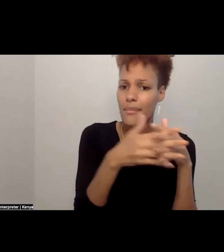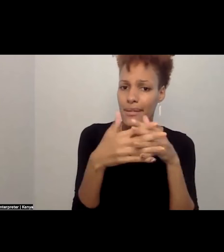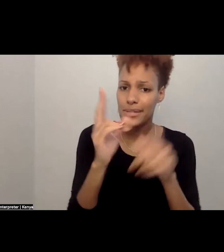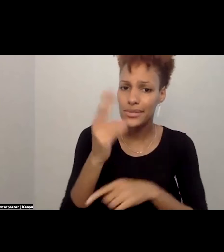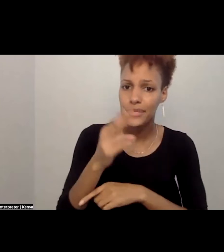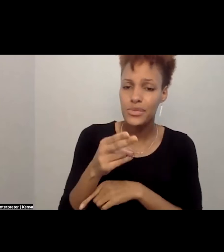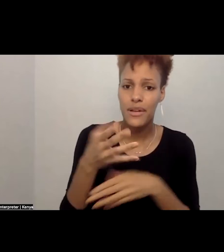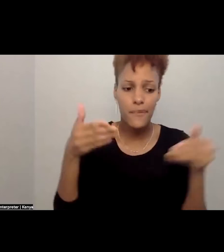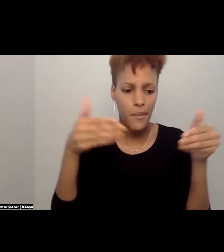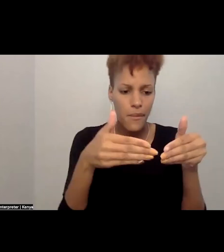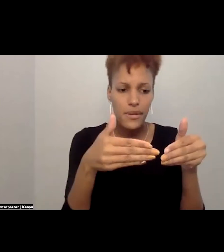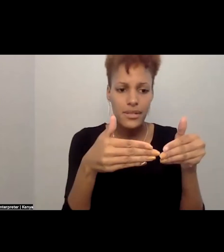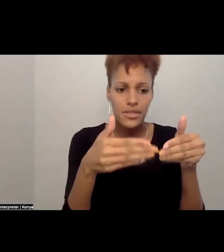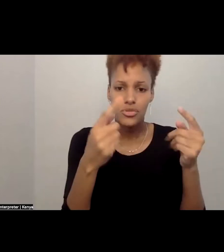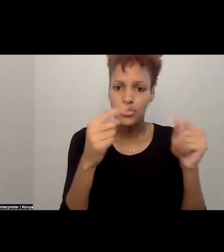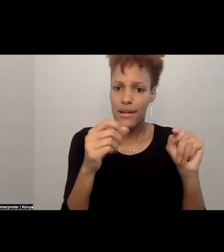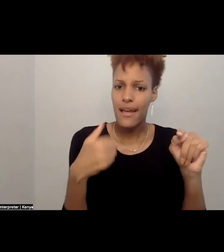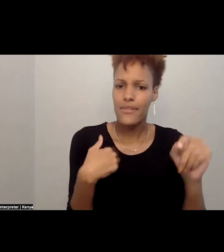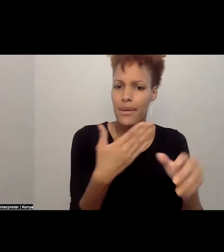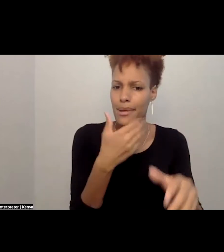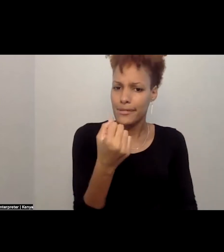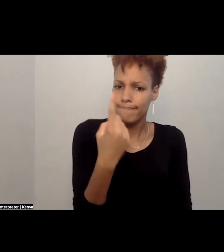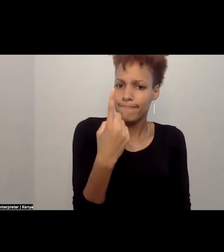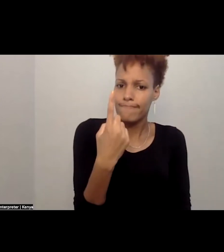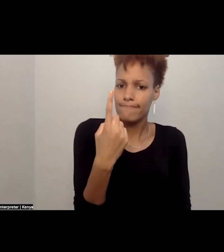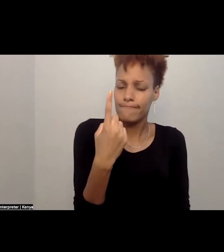order to to get to a greater understanding of what it means to live in a democracy